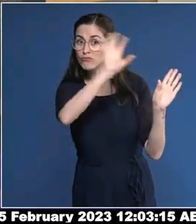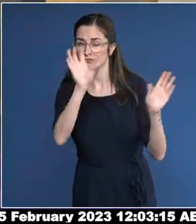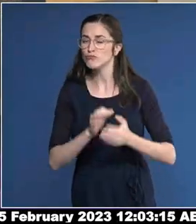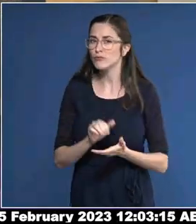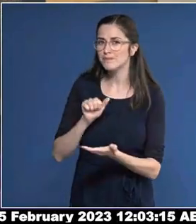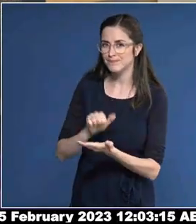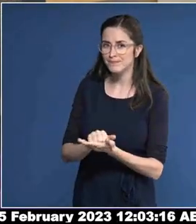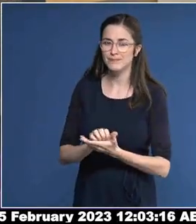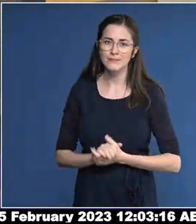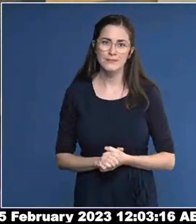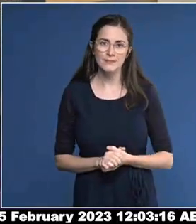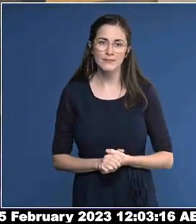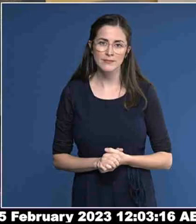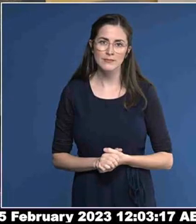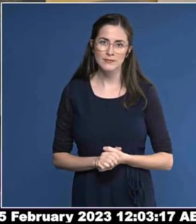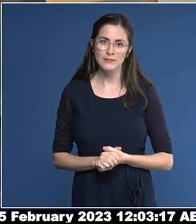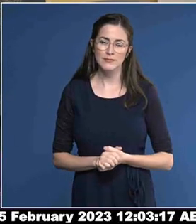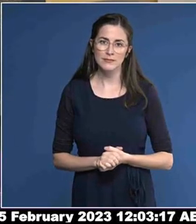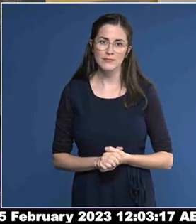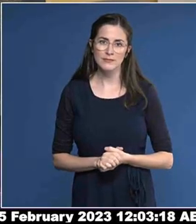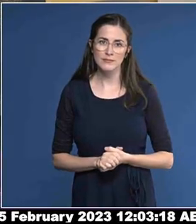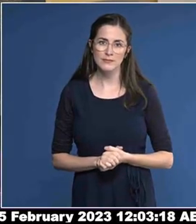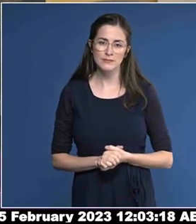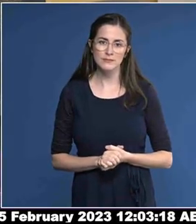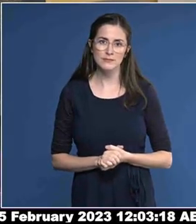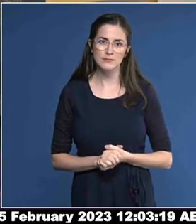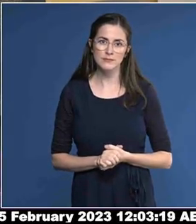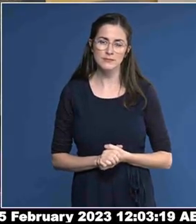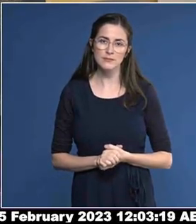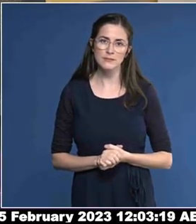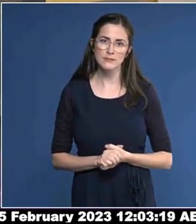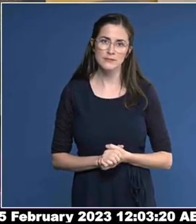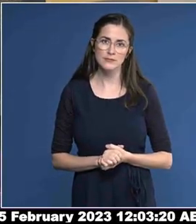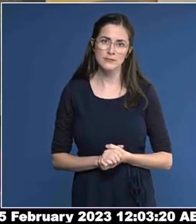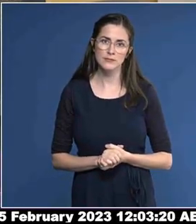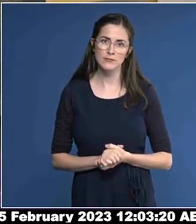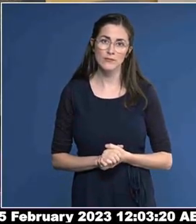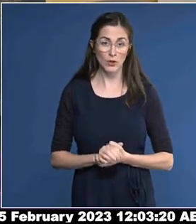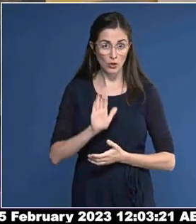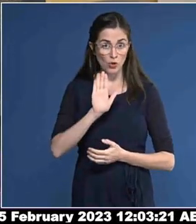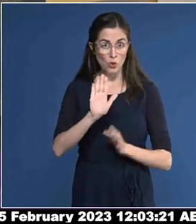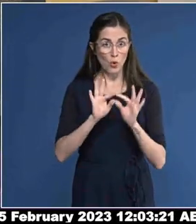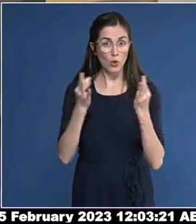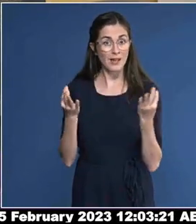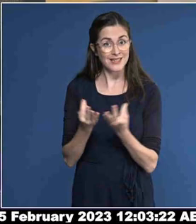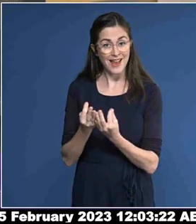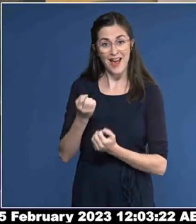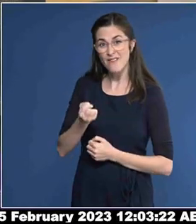Thank you. So in terms of the organisation, you employ 42 direct support workers.